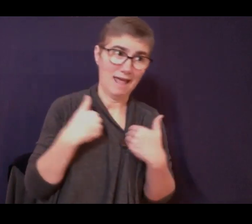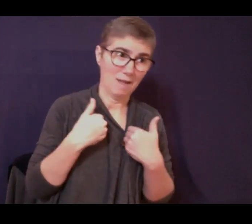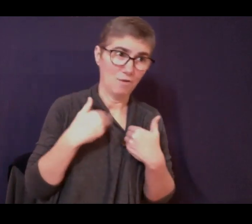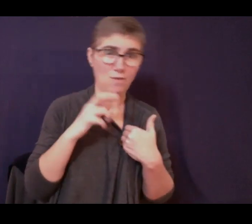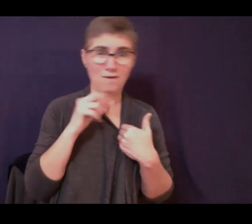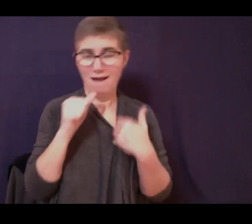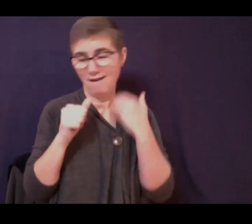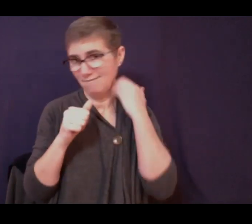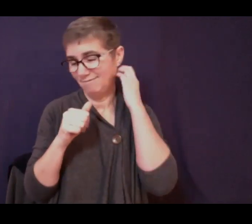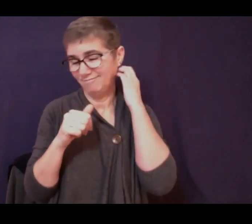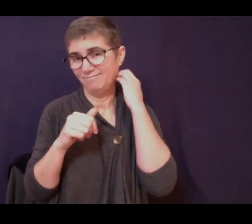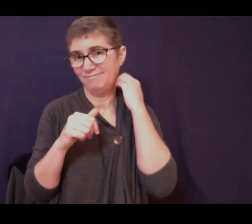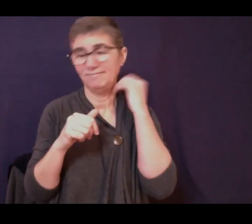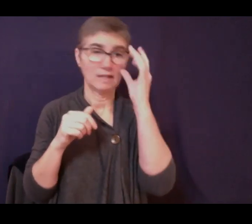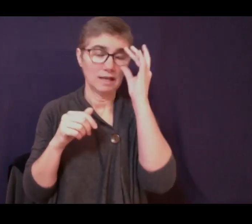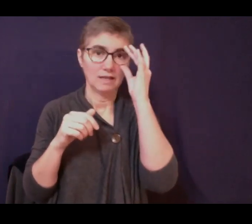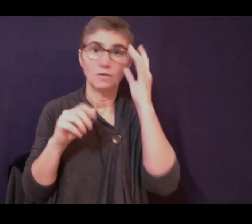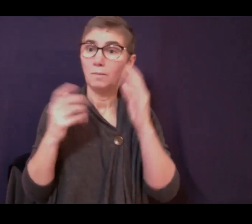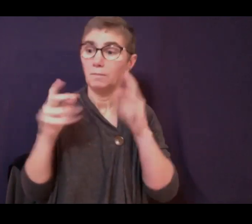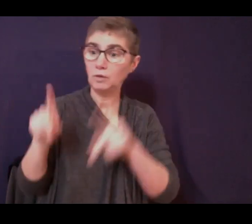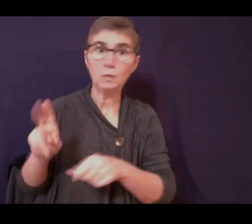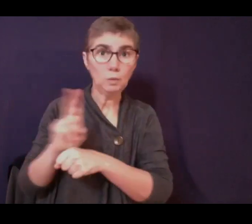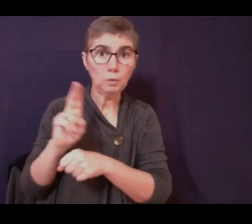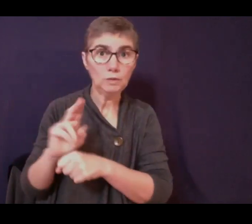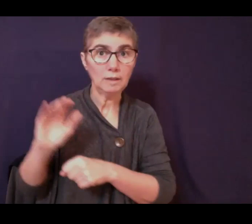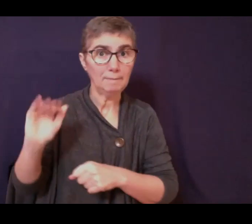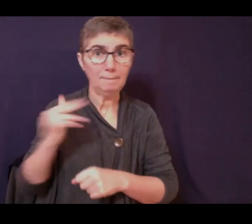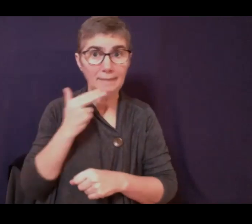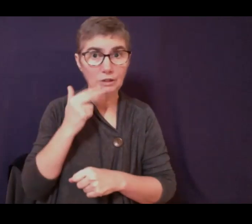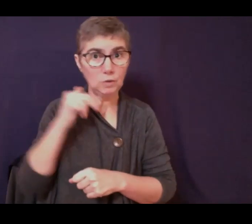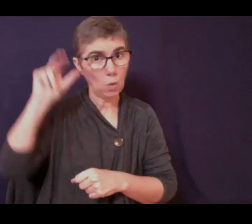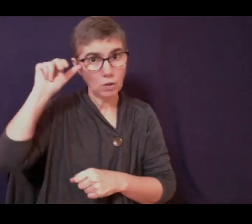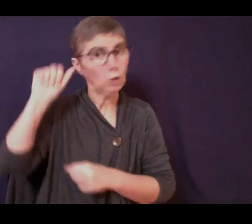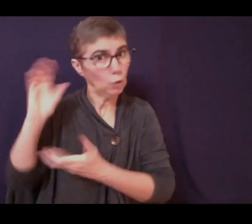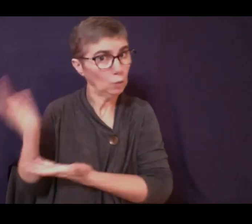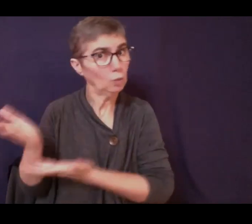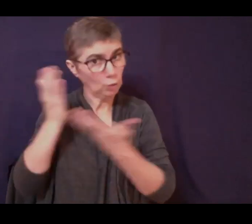put someone who used a miniature horse could bring that miniature horse into the workplace you